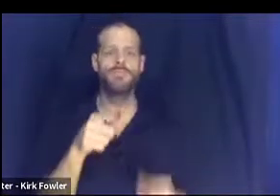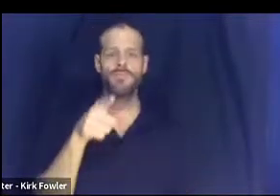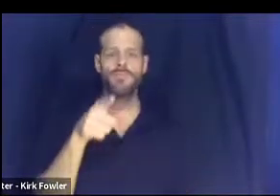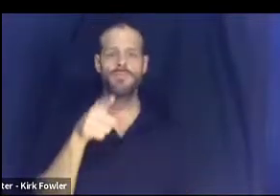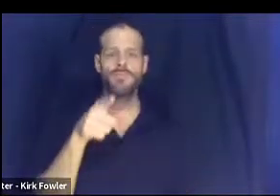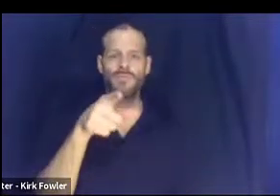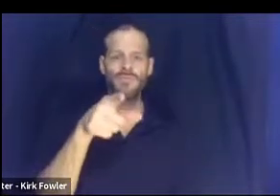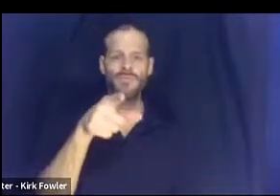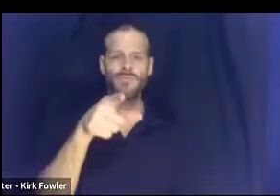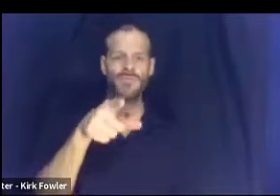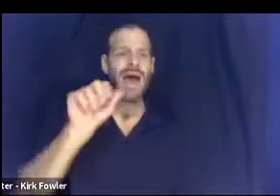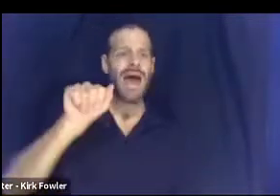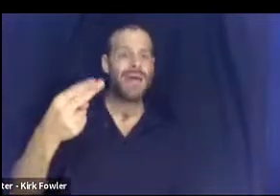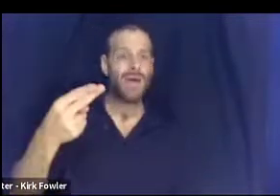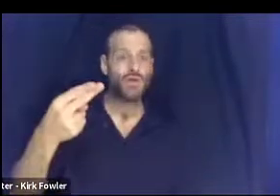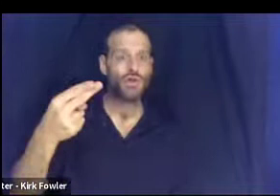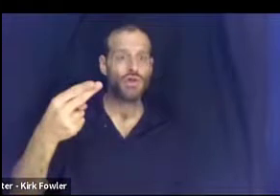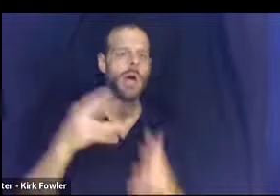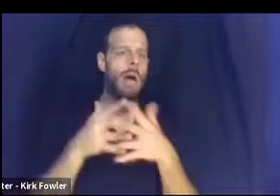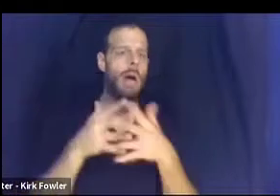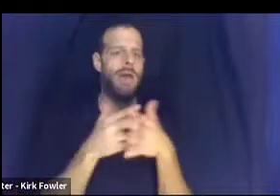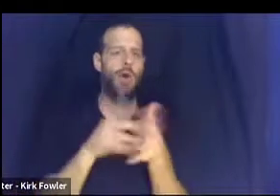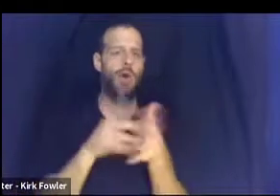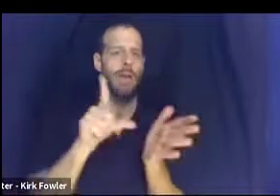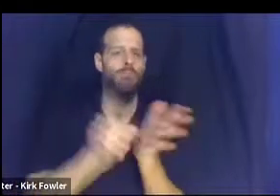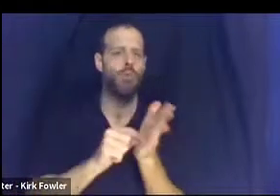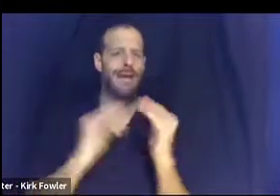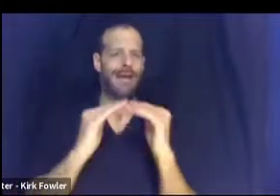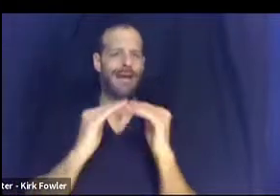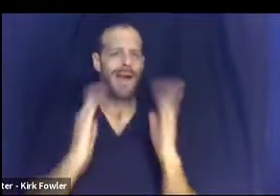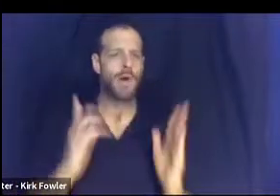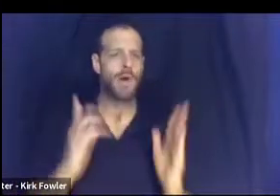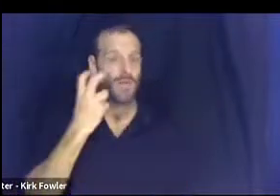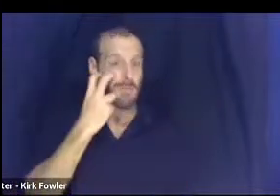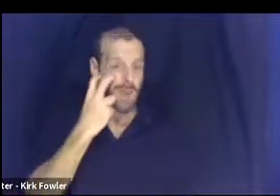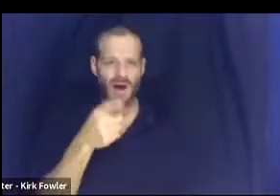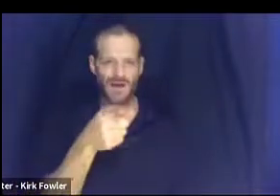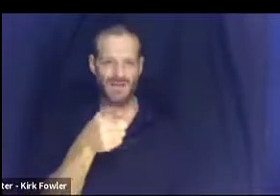the APH STACS symbol, S-T-A-C-S, right?